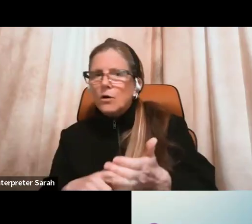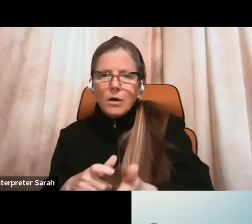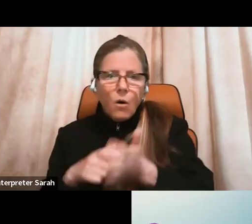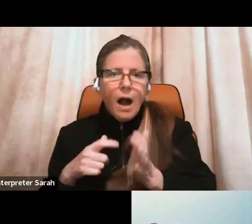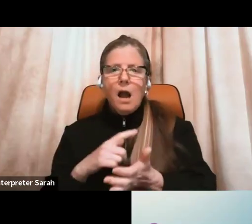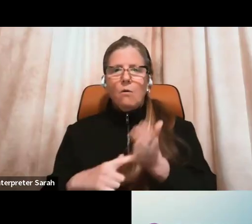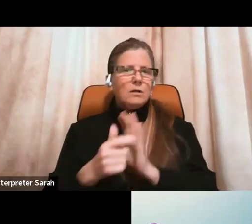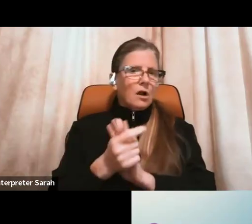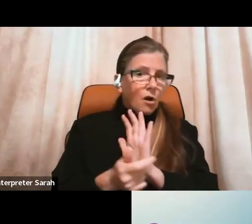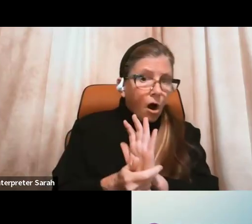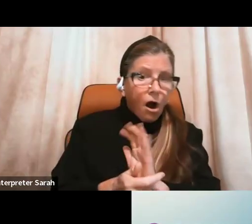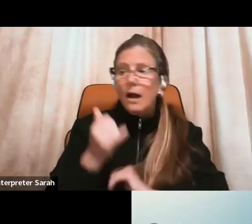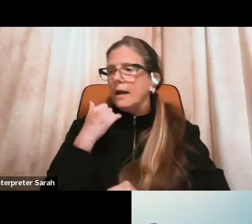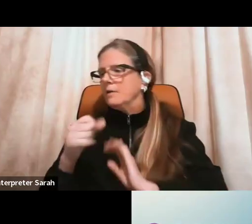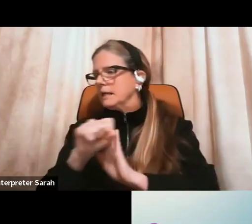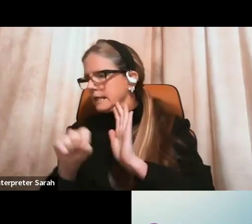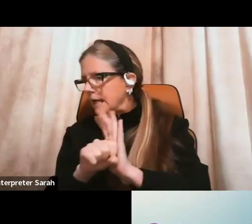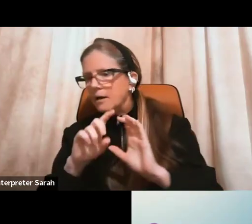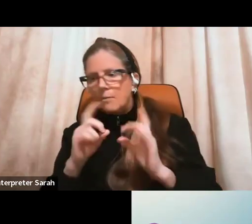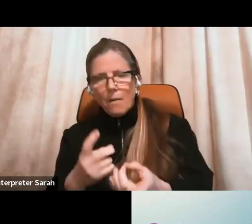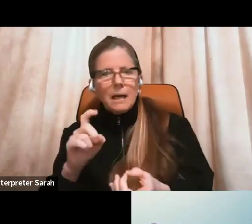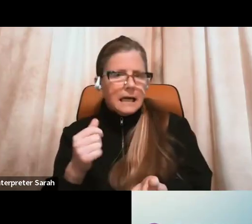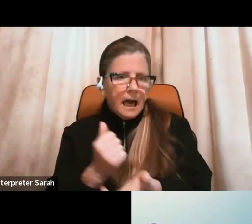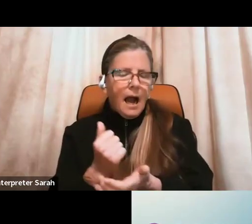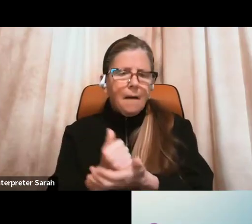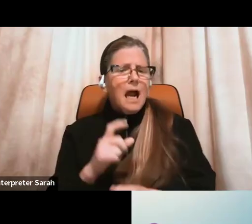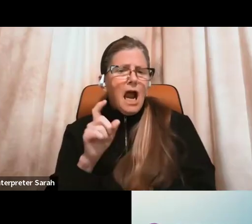or if it's a state department that needs help with that. It should be happening now, I think